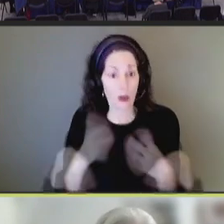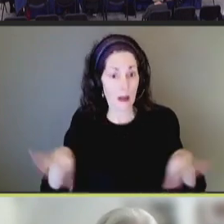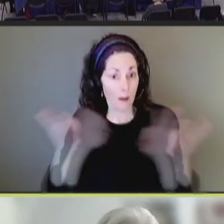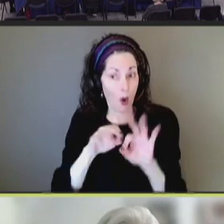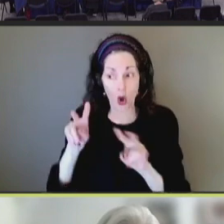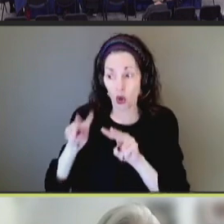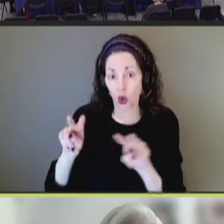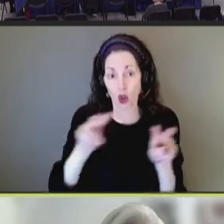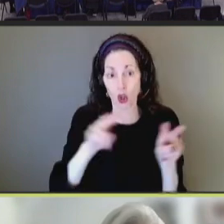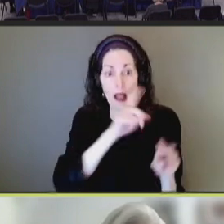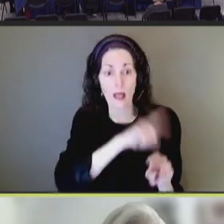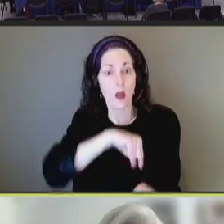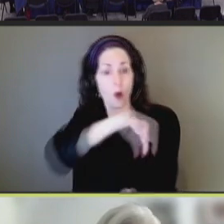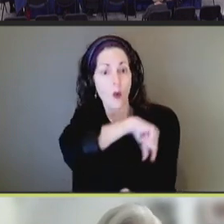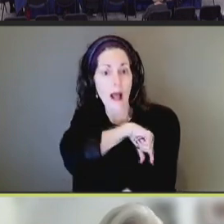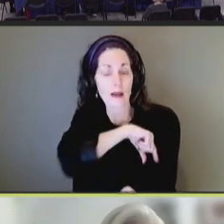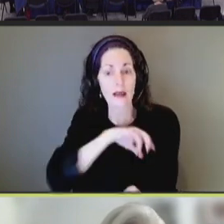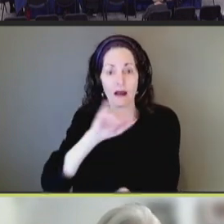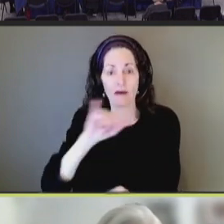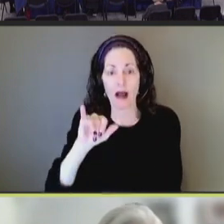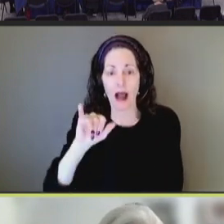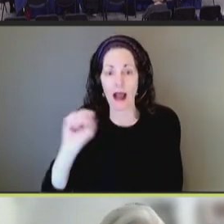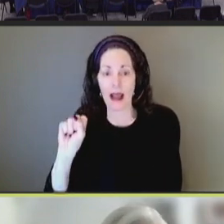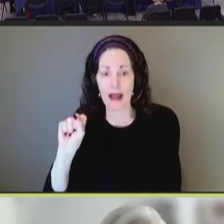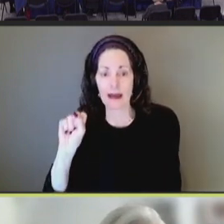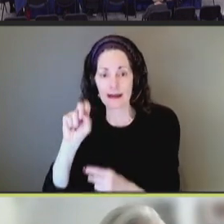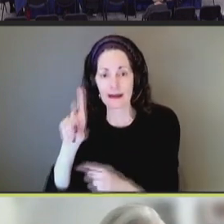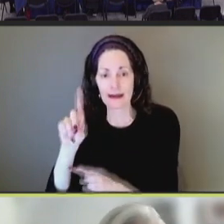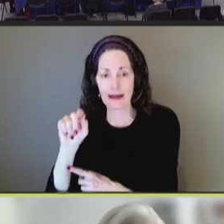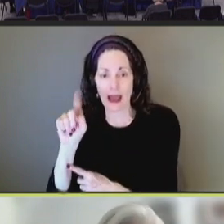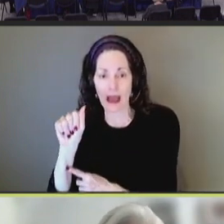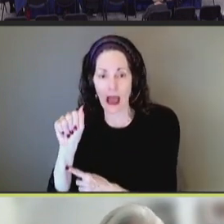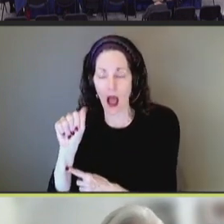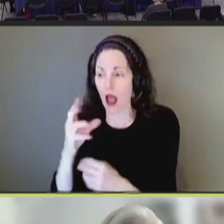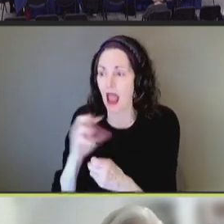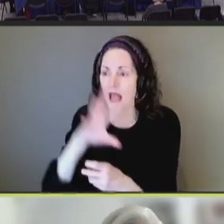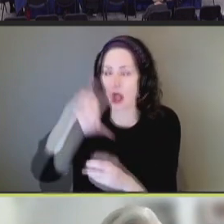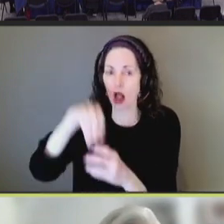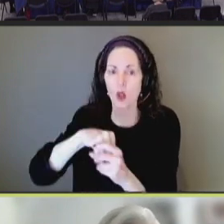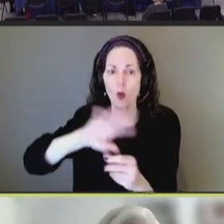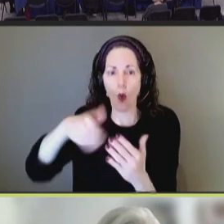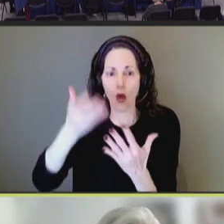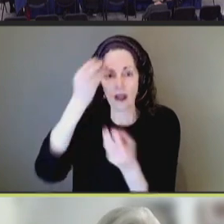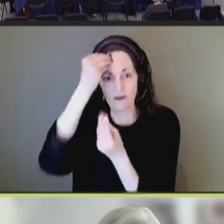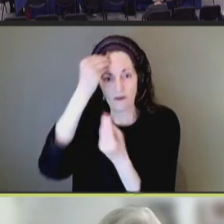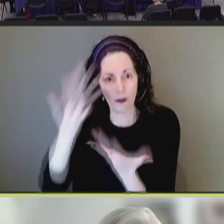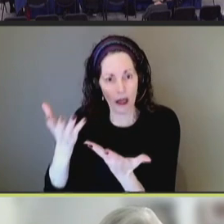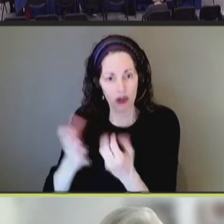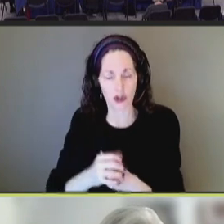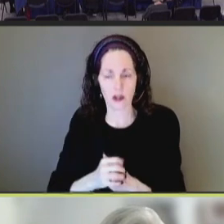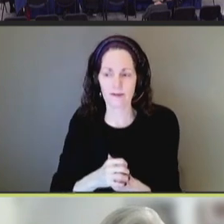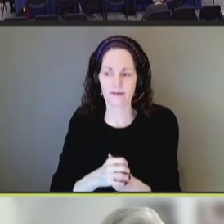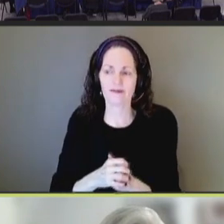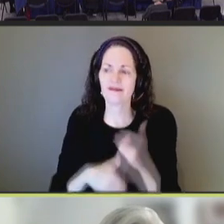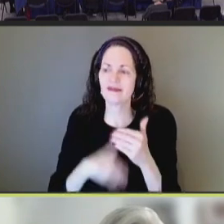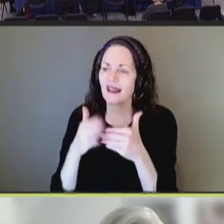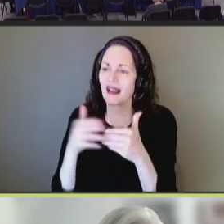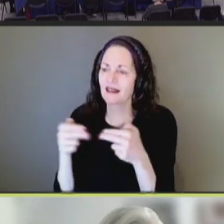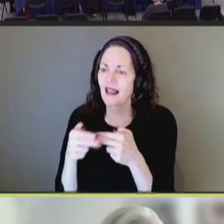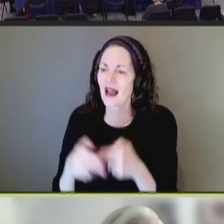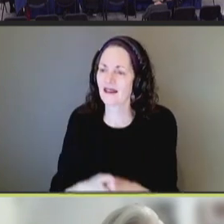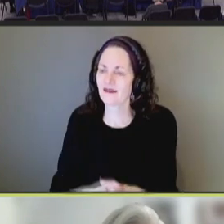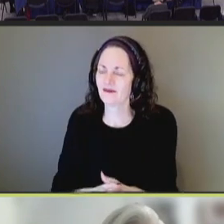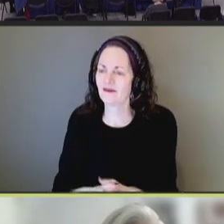data and improve the completeness of the information included. Next slide.